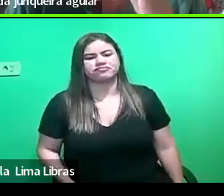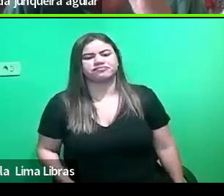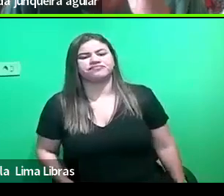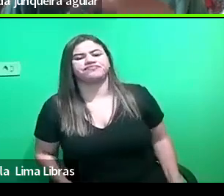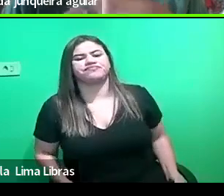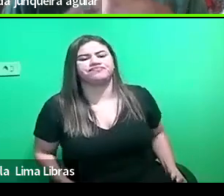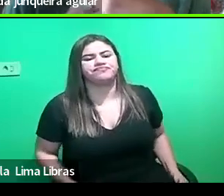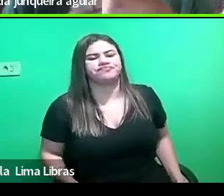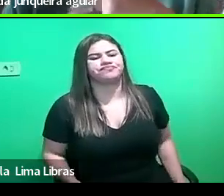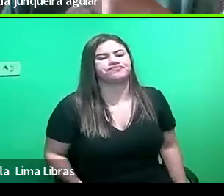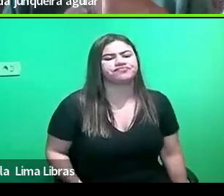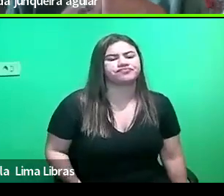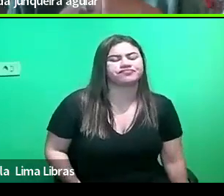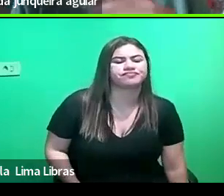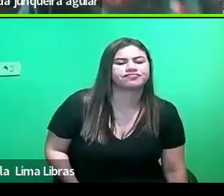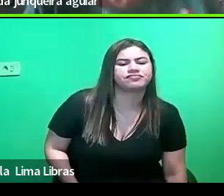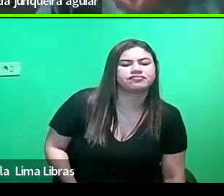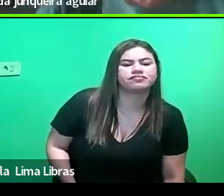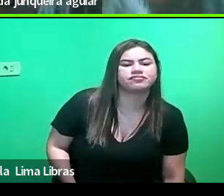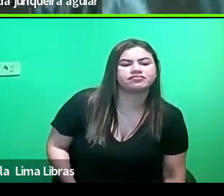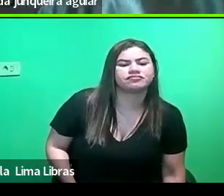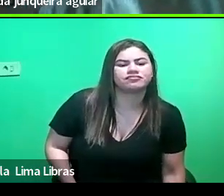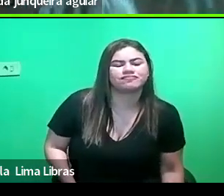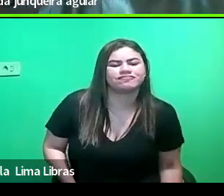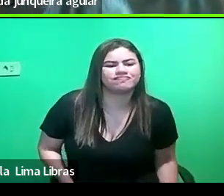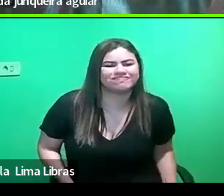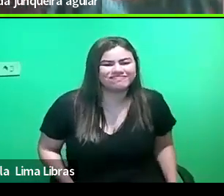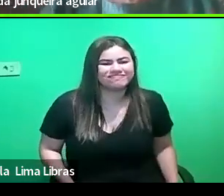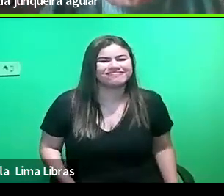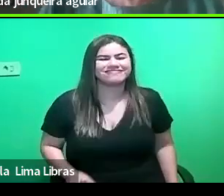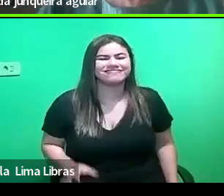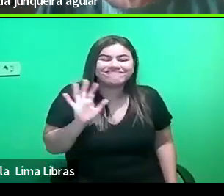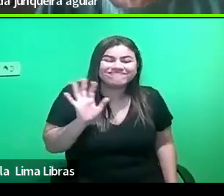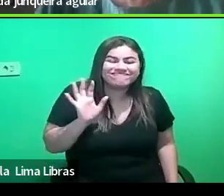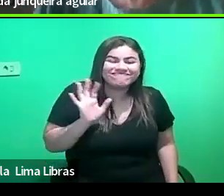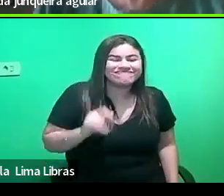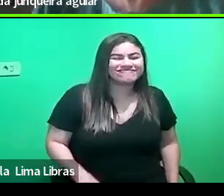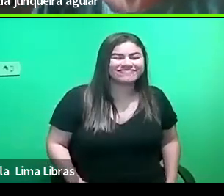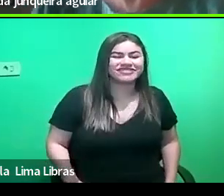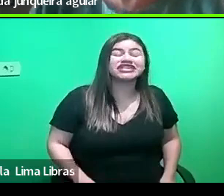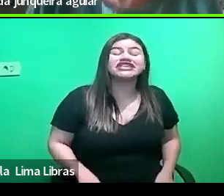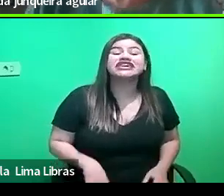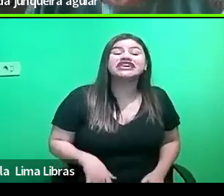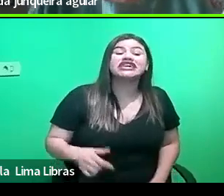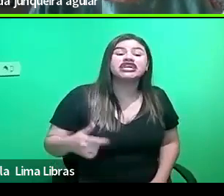*lang* 54 that's yeah *lang* 54 that's